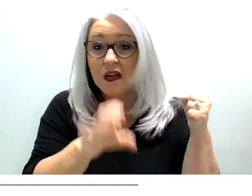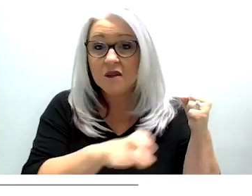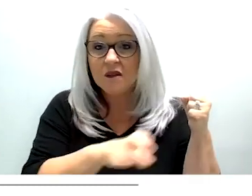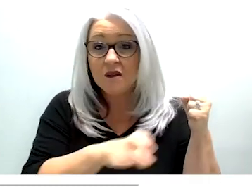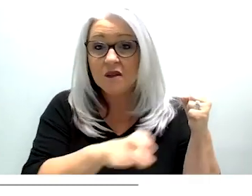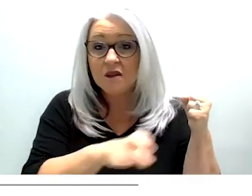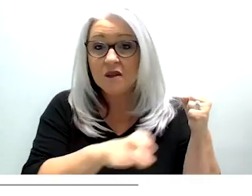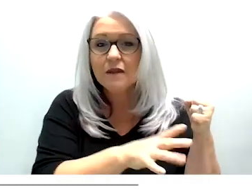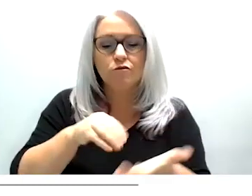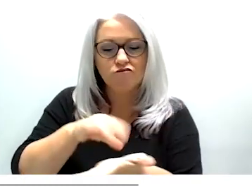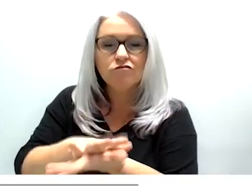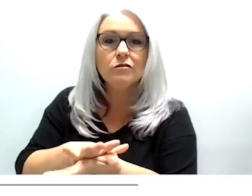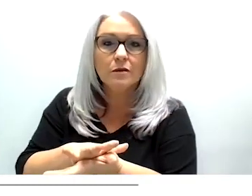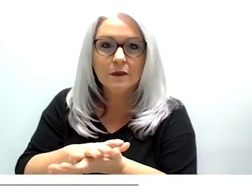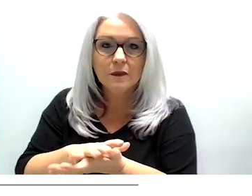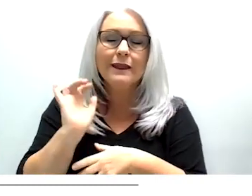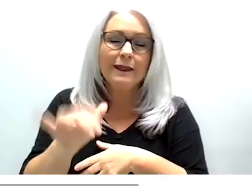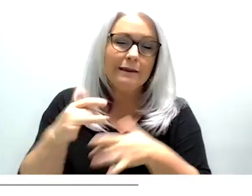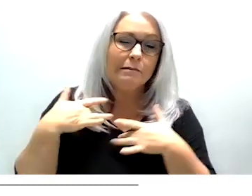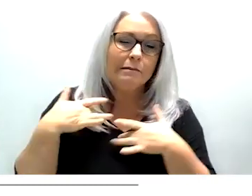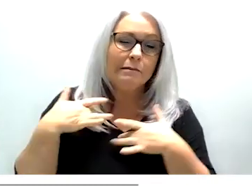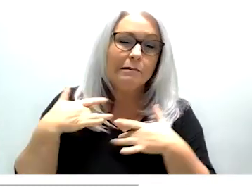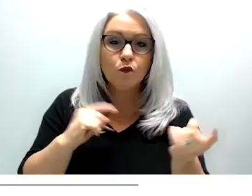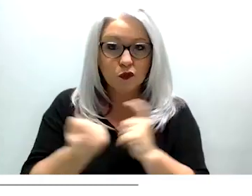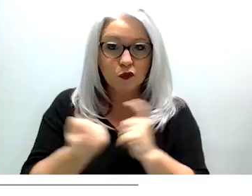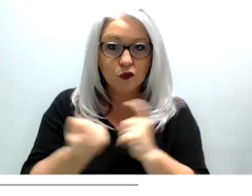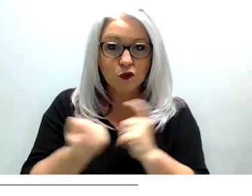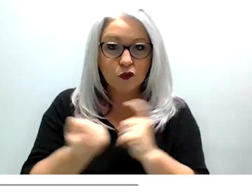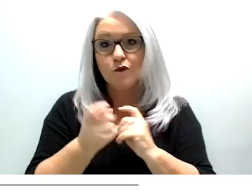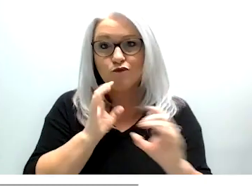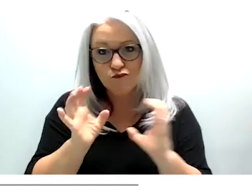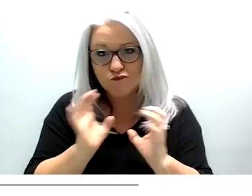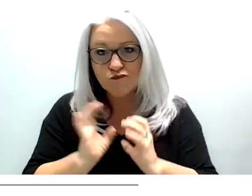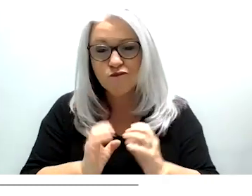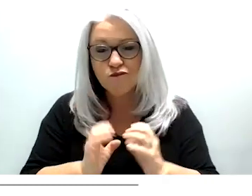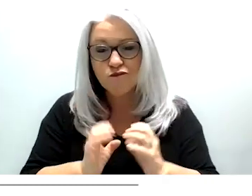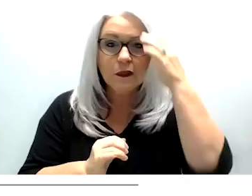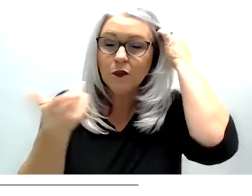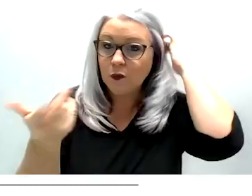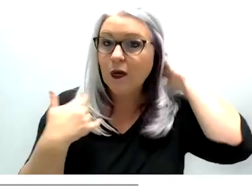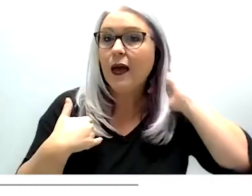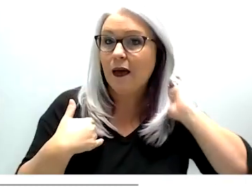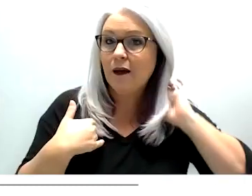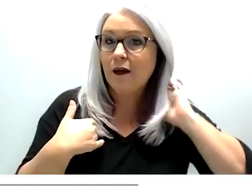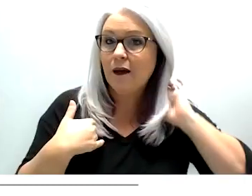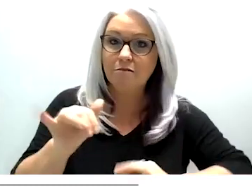help, usually that changes the conversation a bit. But at least you have the documentation down. And then if you are able